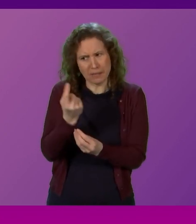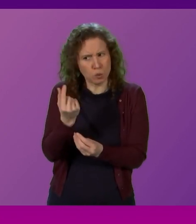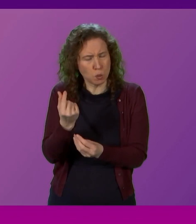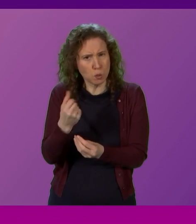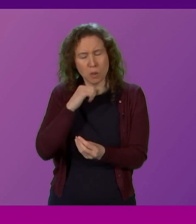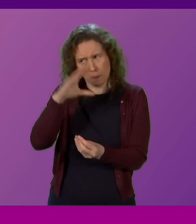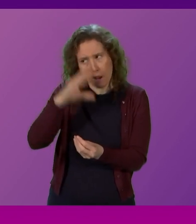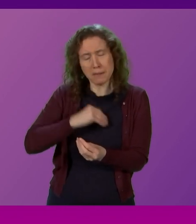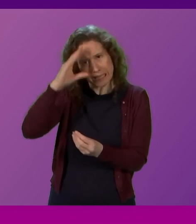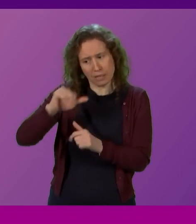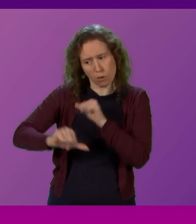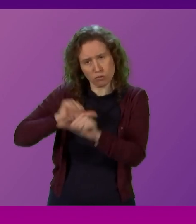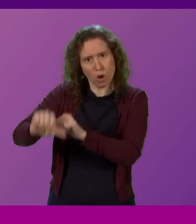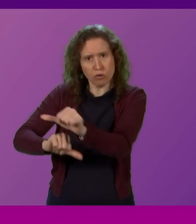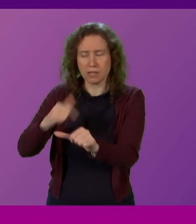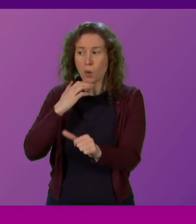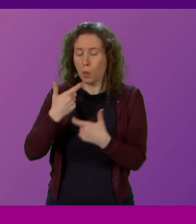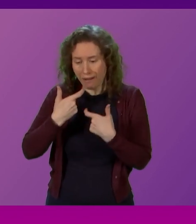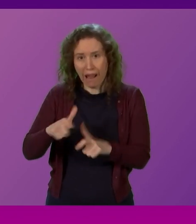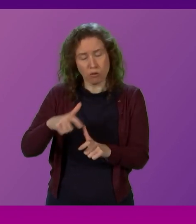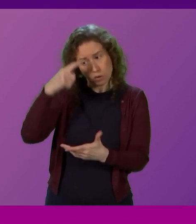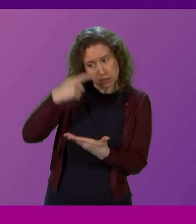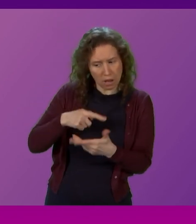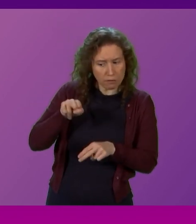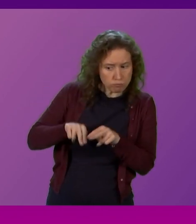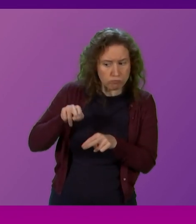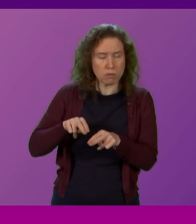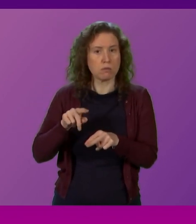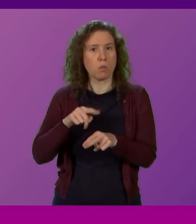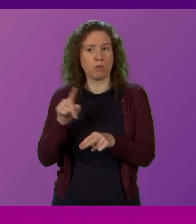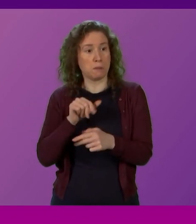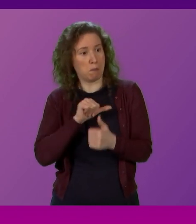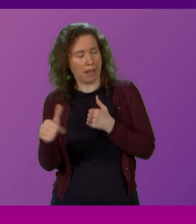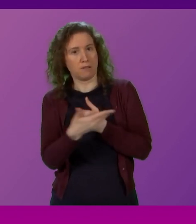We will continue to take decisions that are in the interests of people who live in our